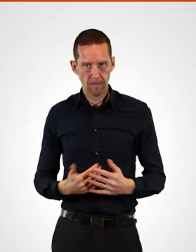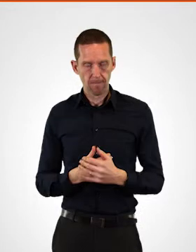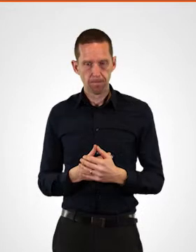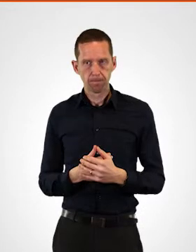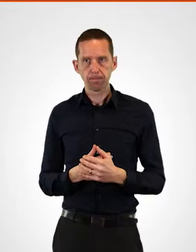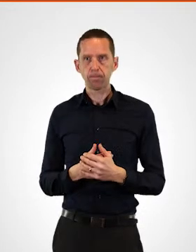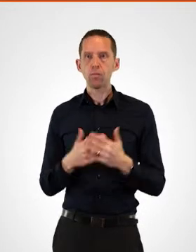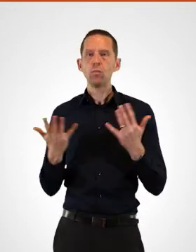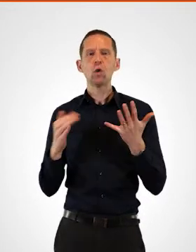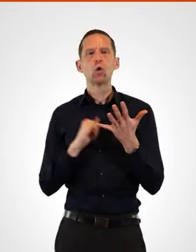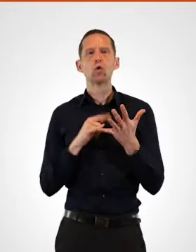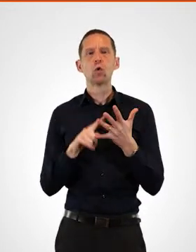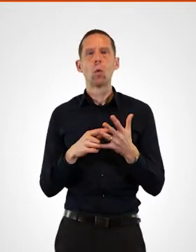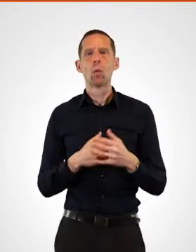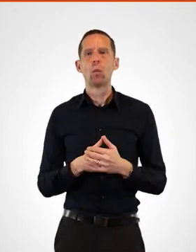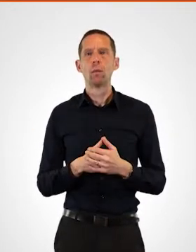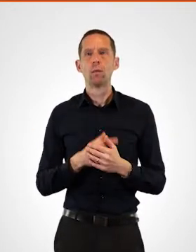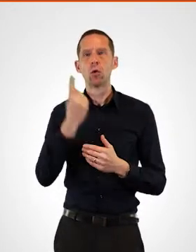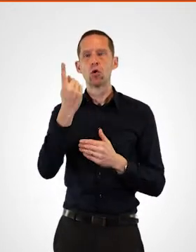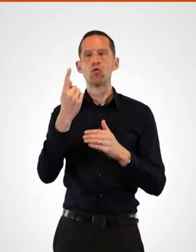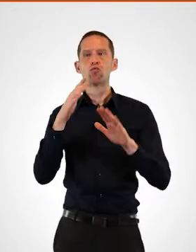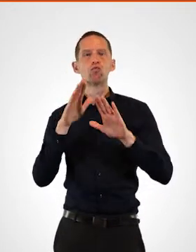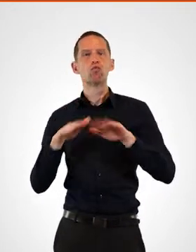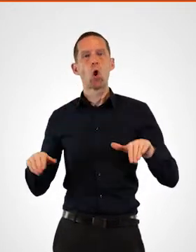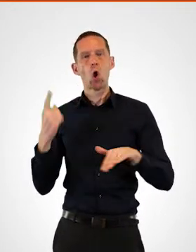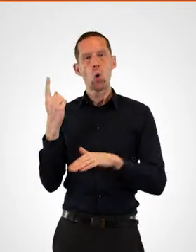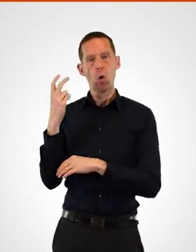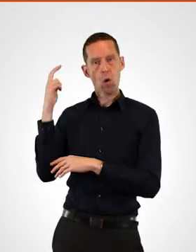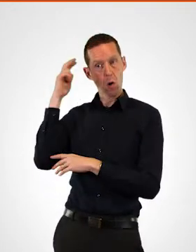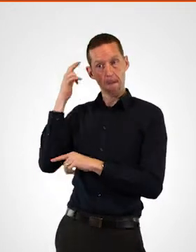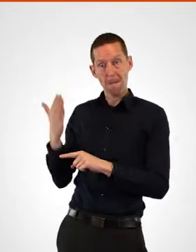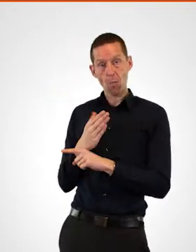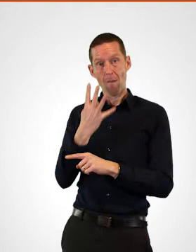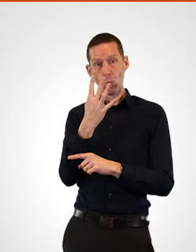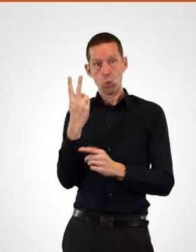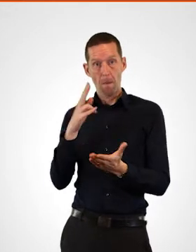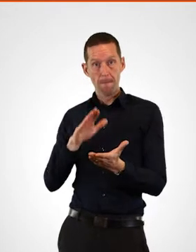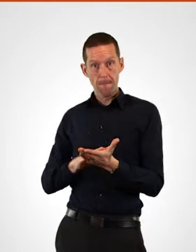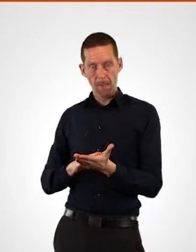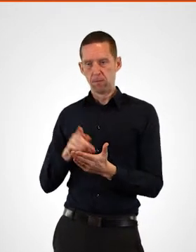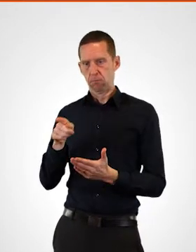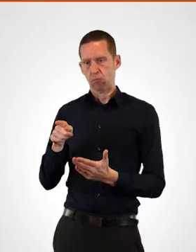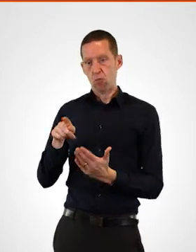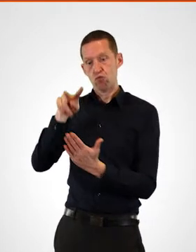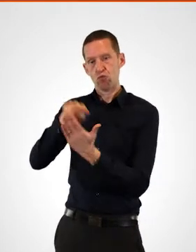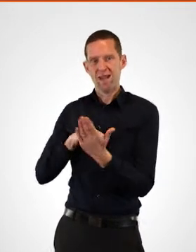the children who'd been implanted before 42 months actually were reading at an age-appropriate level.